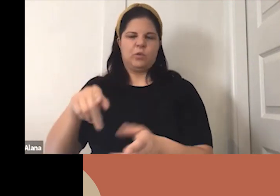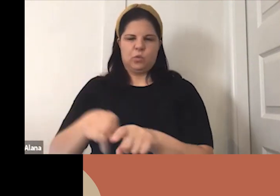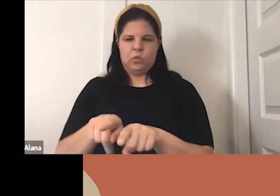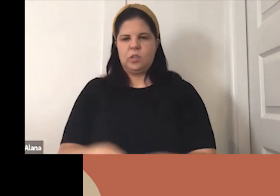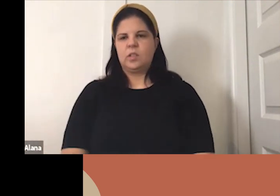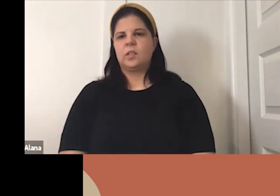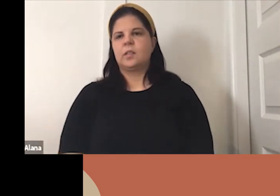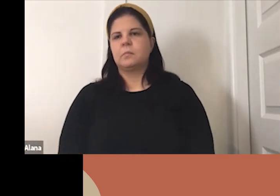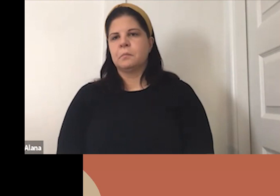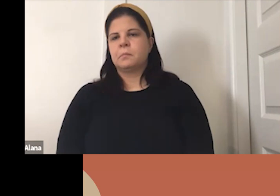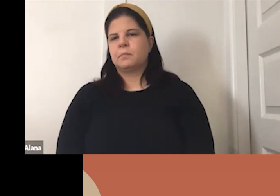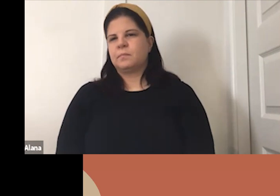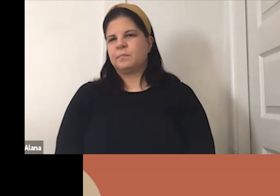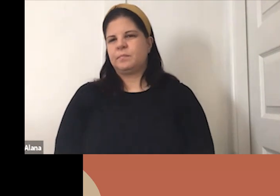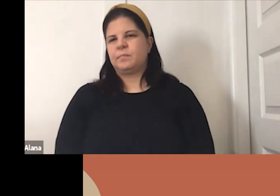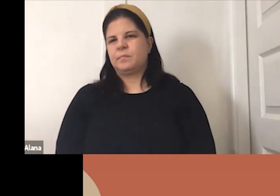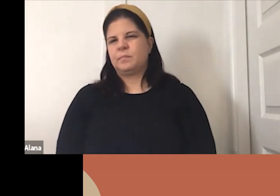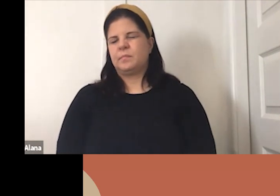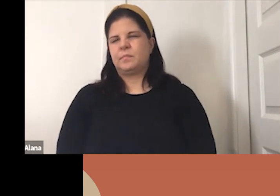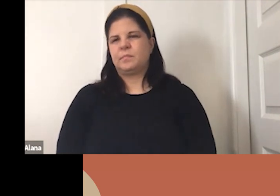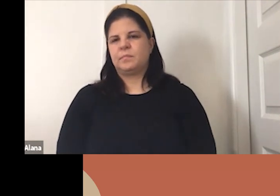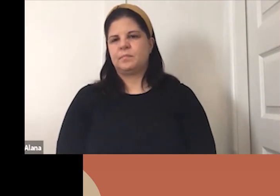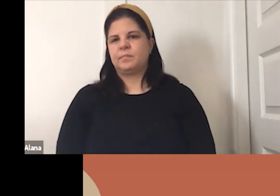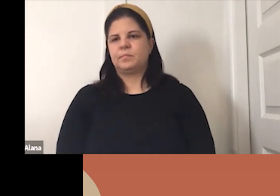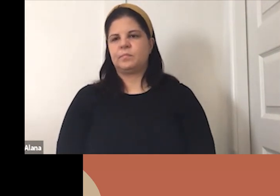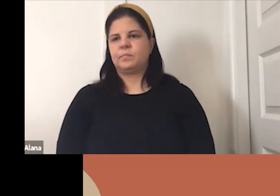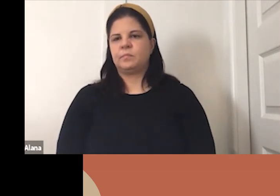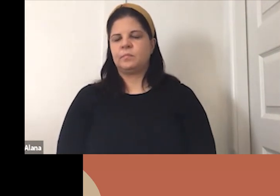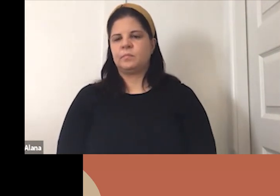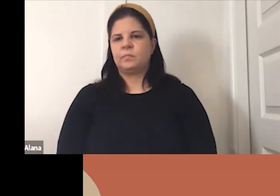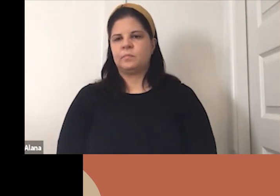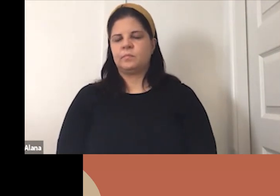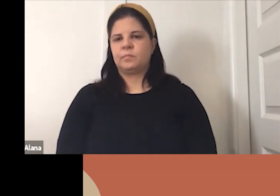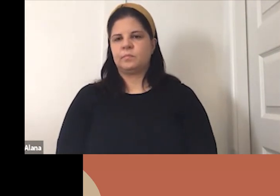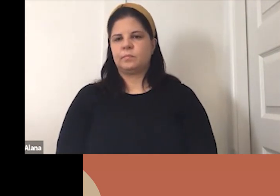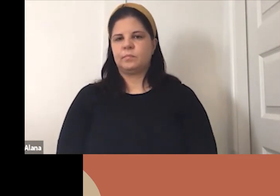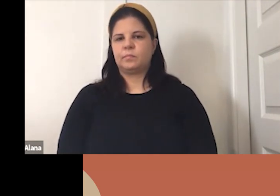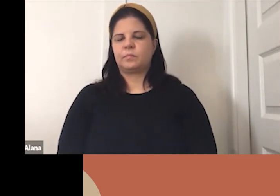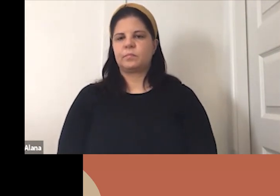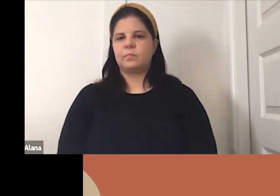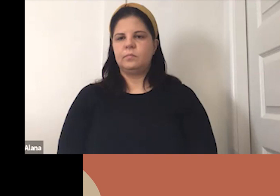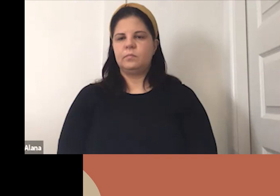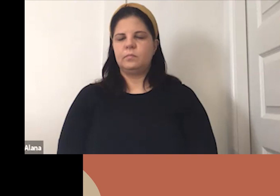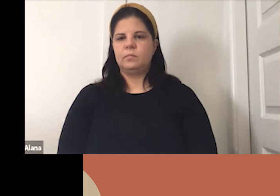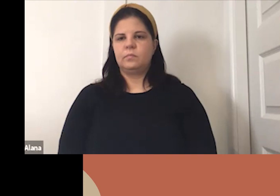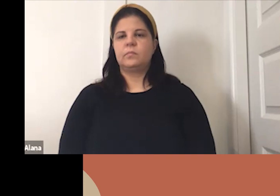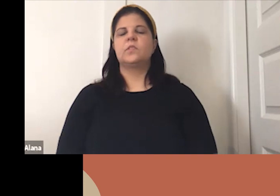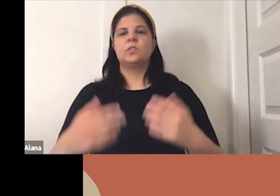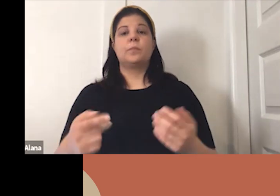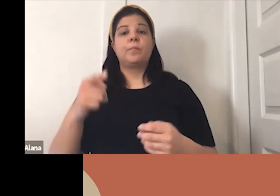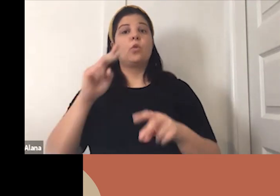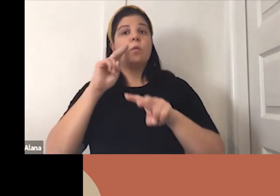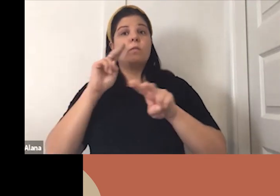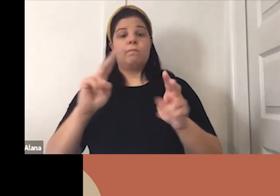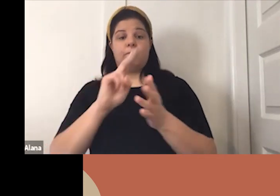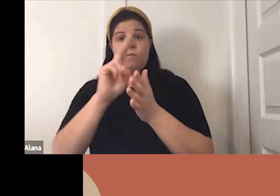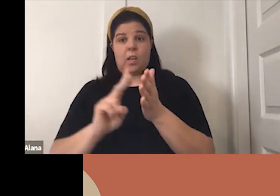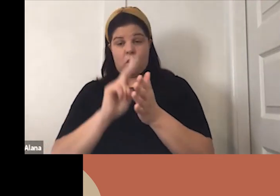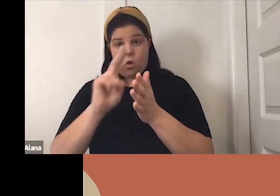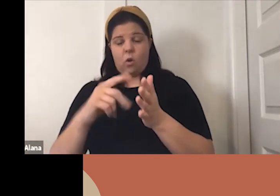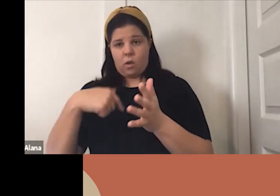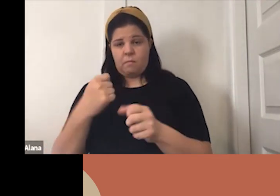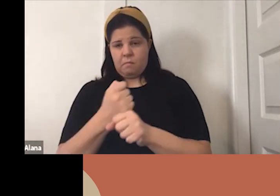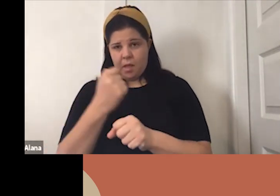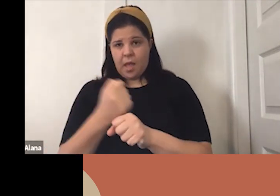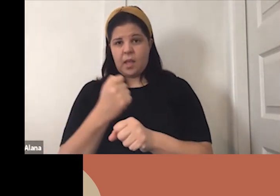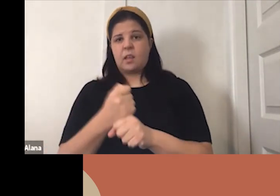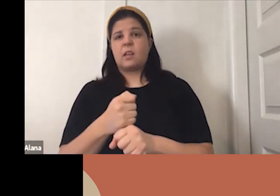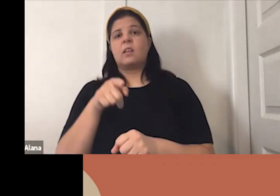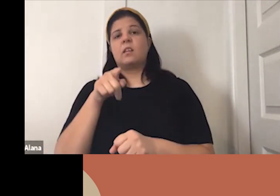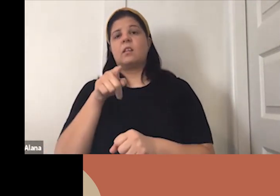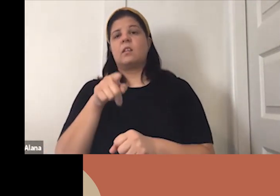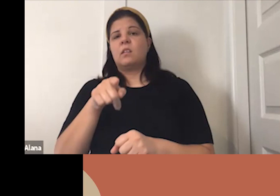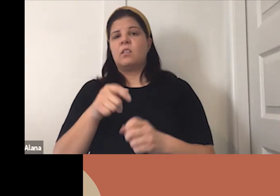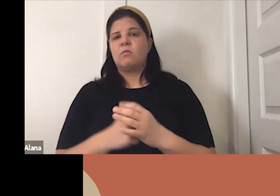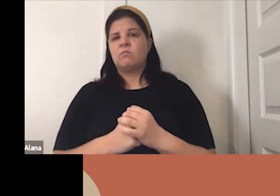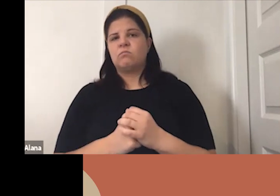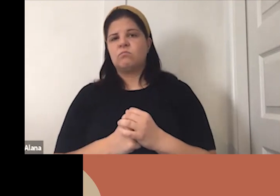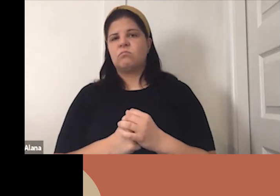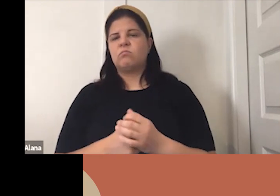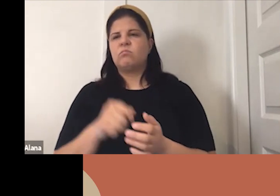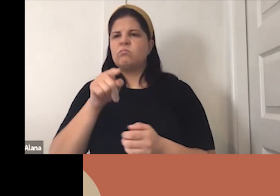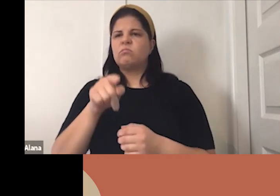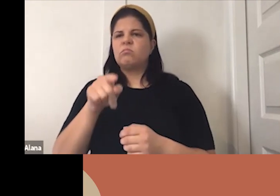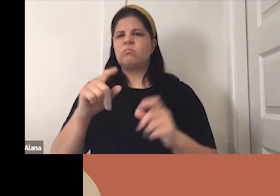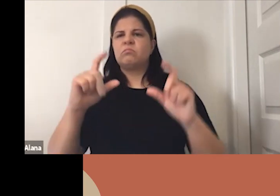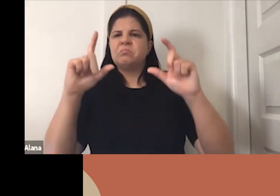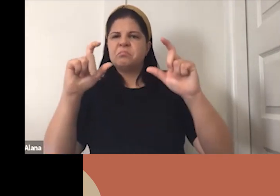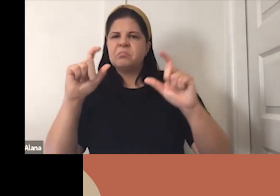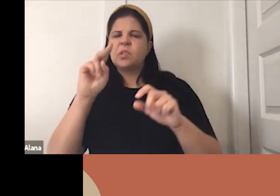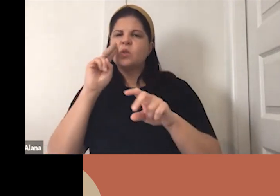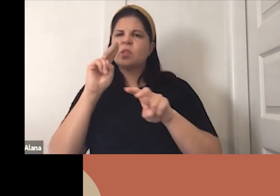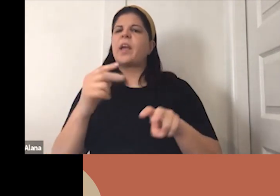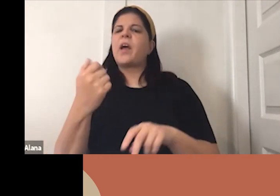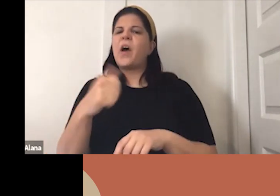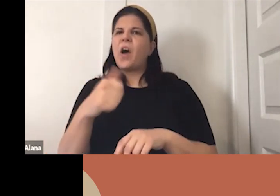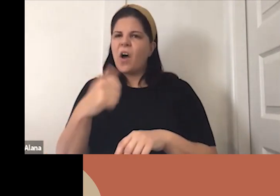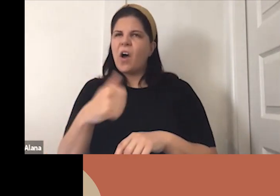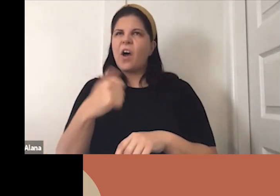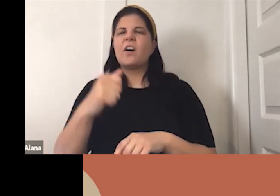And actually, when you view the video itself, these images will start to make - you'll identify